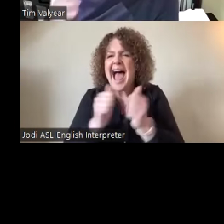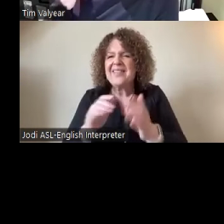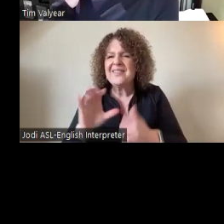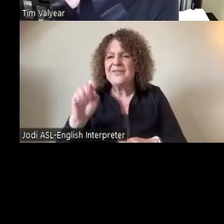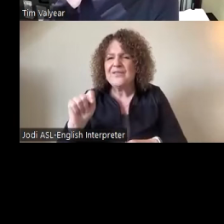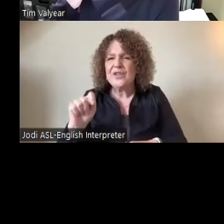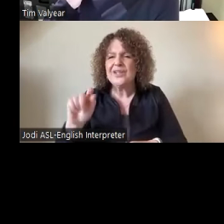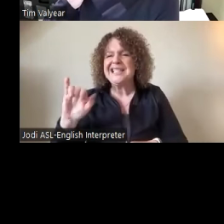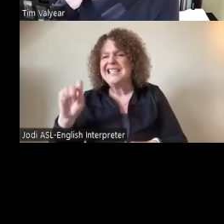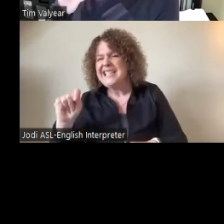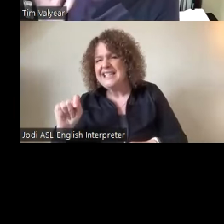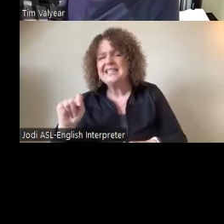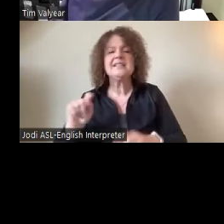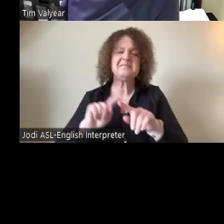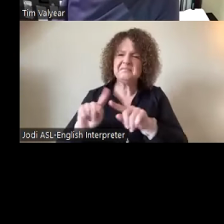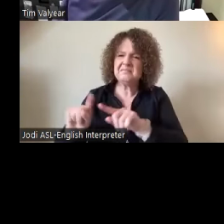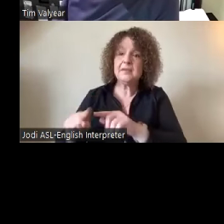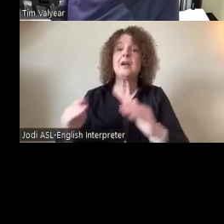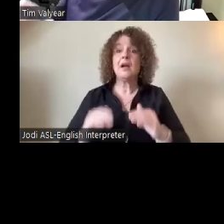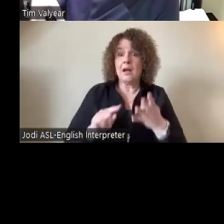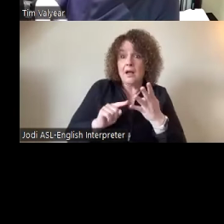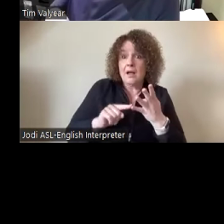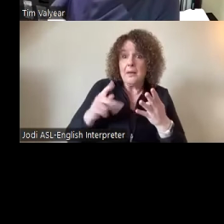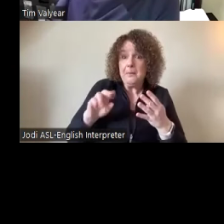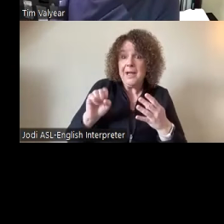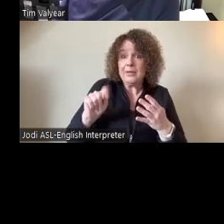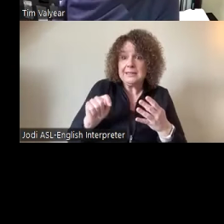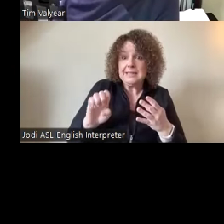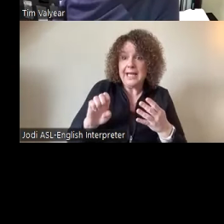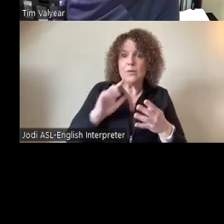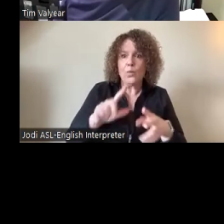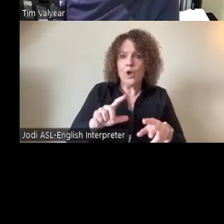like to live on plants and animals. Athlete's foot, for